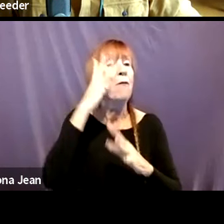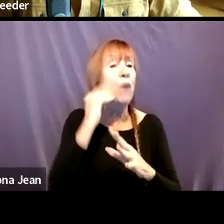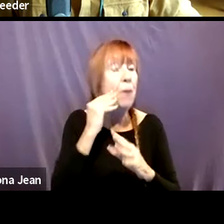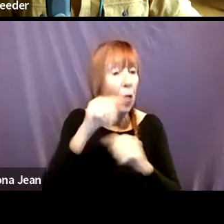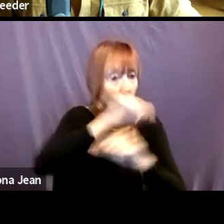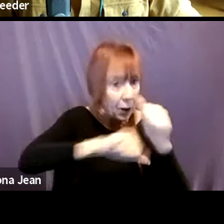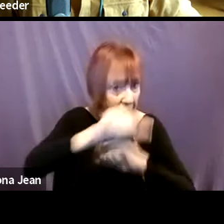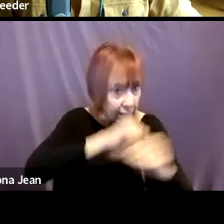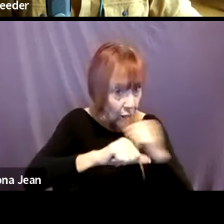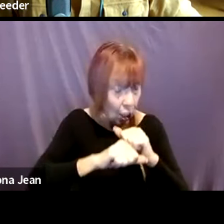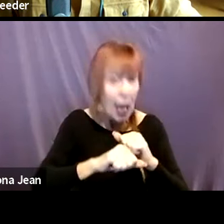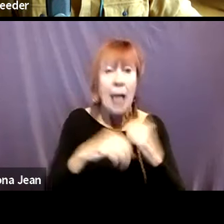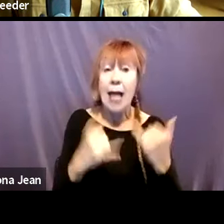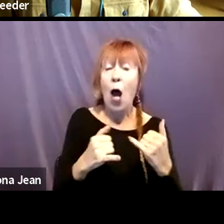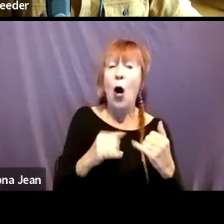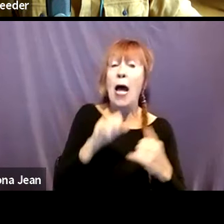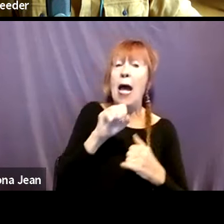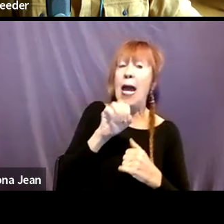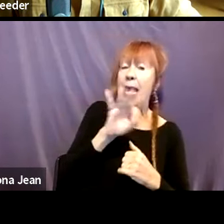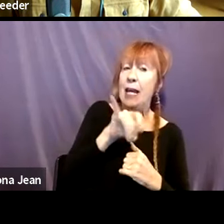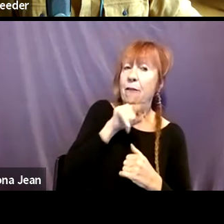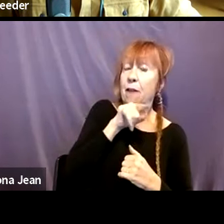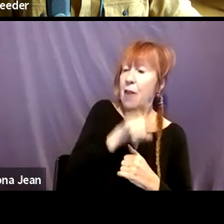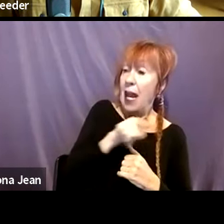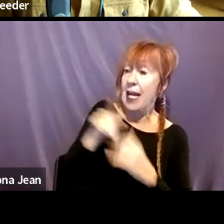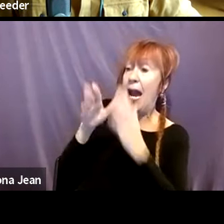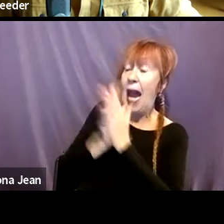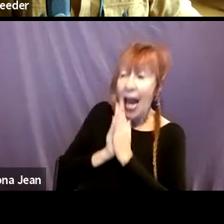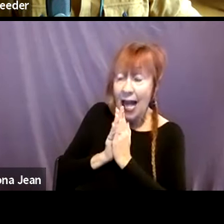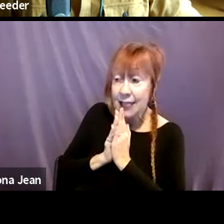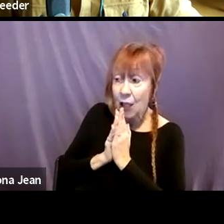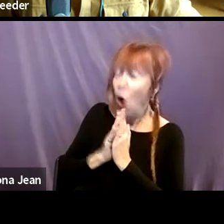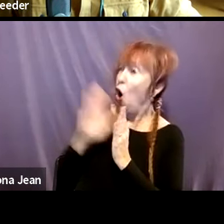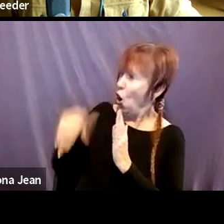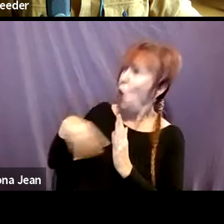"Oh, yeah, we actually read your script, can you tell us a little bit more about it?",